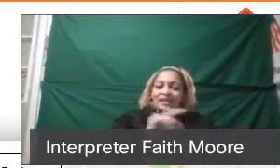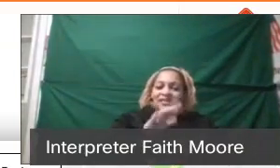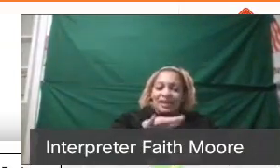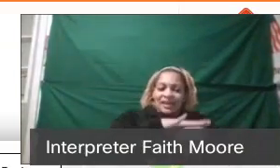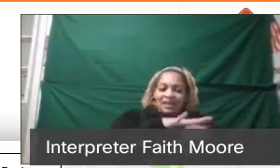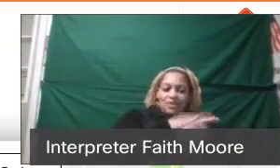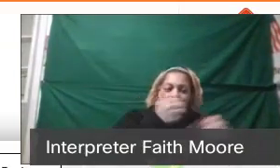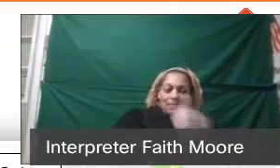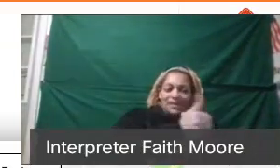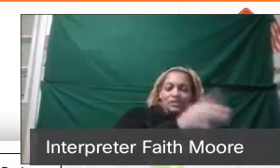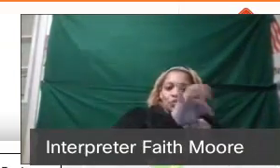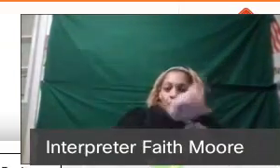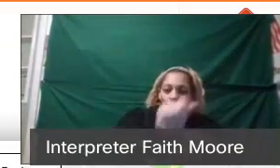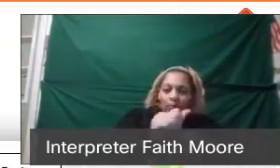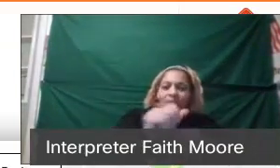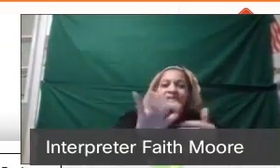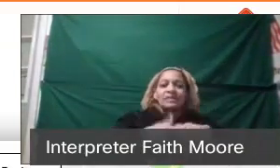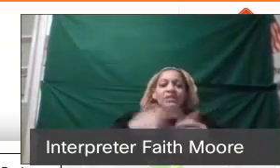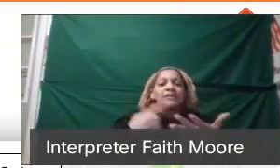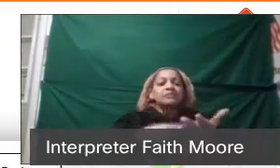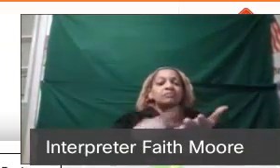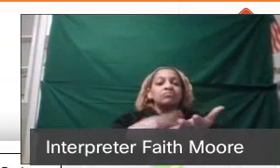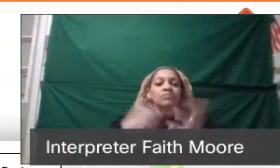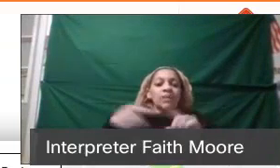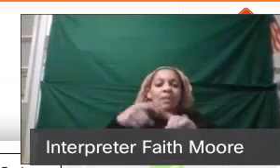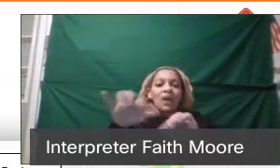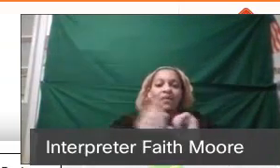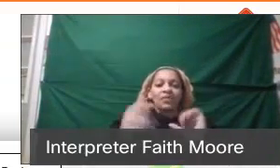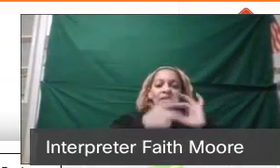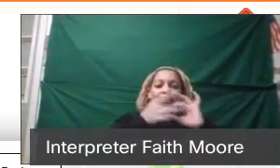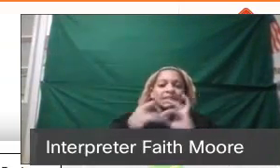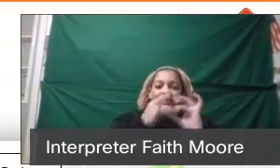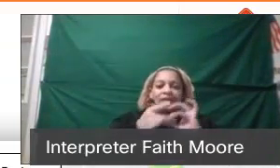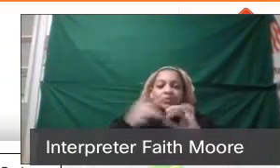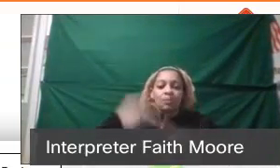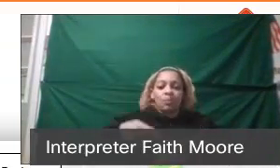And if, as you do that, sort of thinking about how this could connect the point to West, could be part of the conversation.